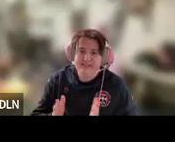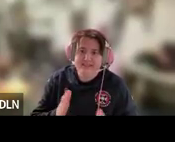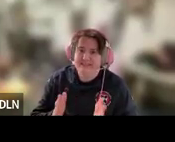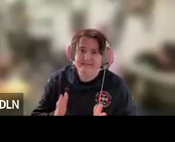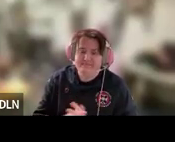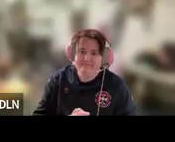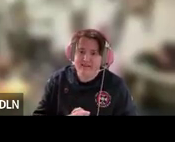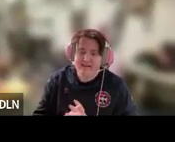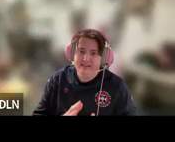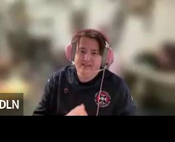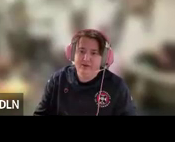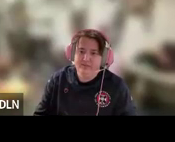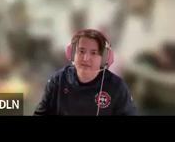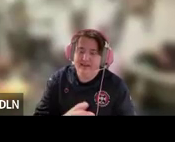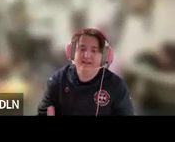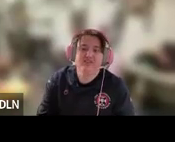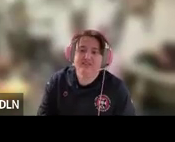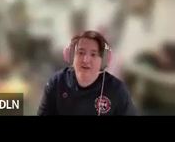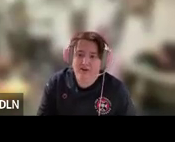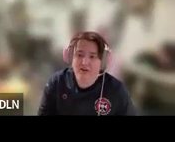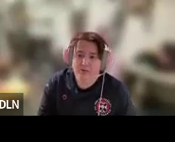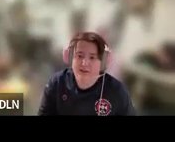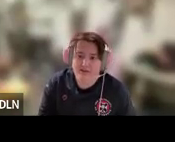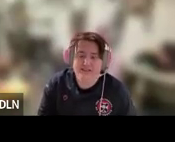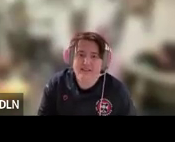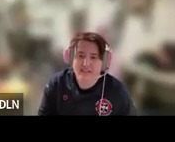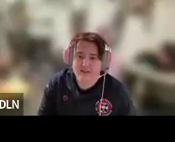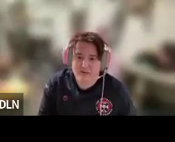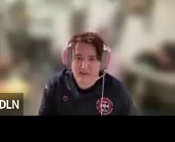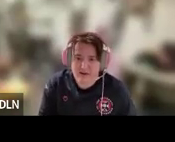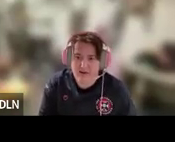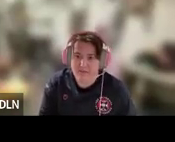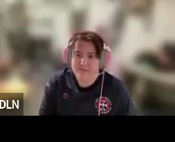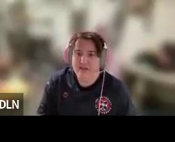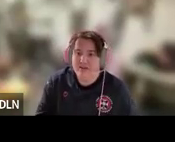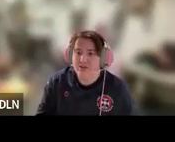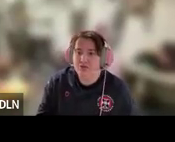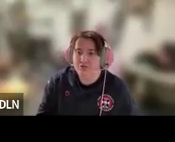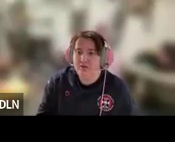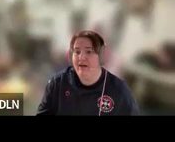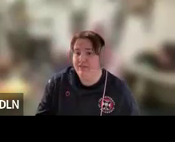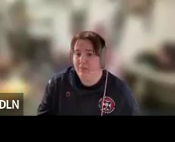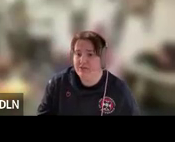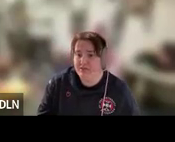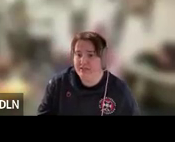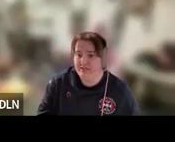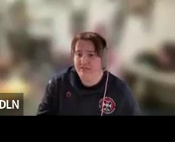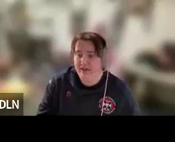this is you know, it has just not gone your way, you're dissatisfied with the outcome, you have the opportunity to